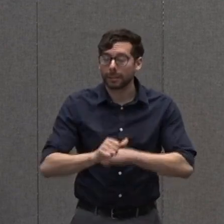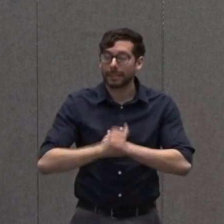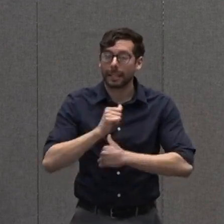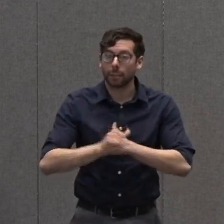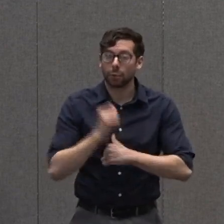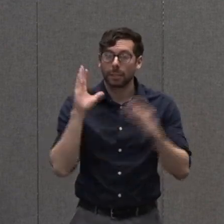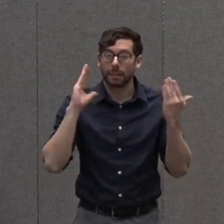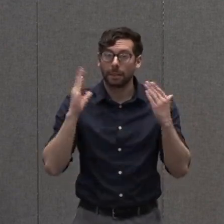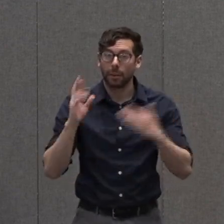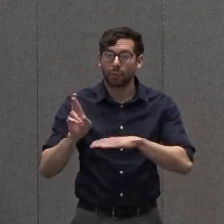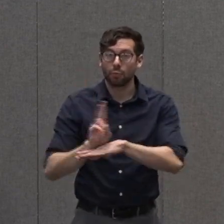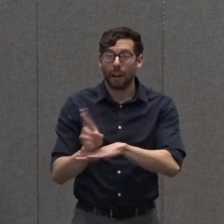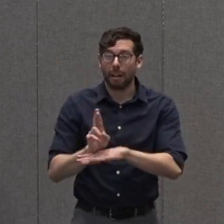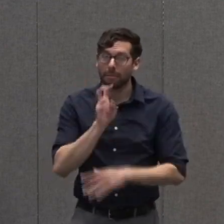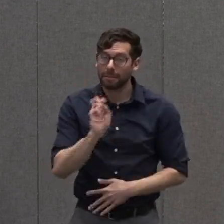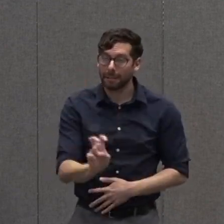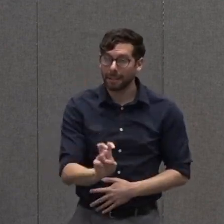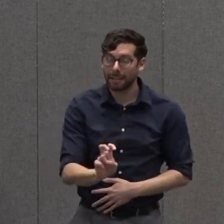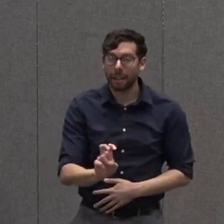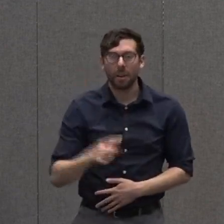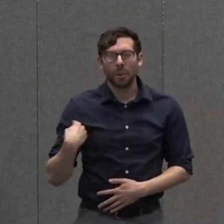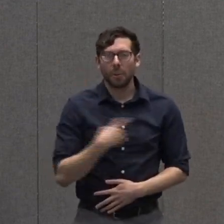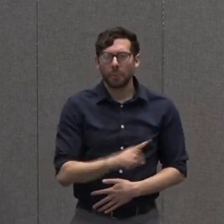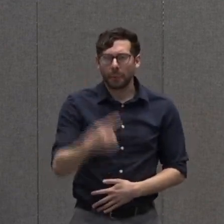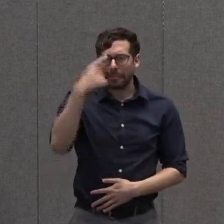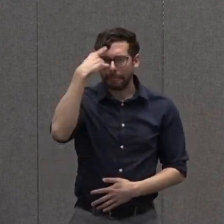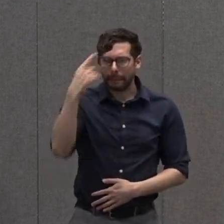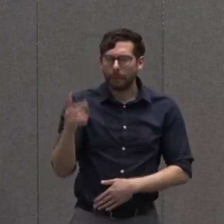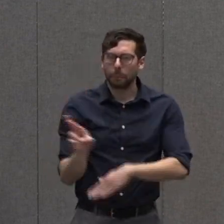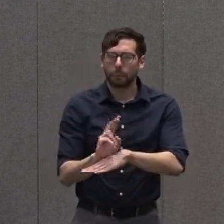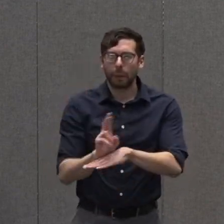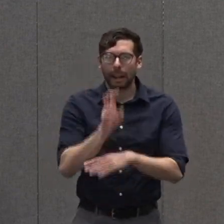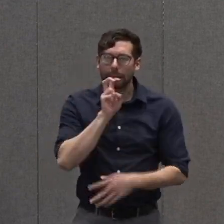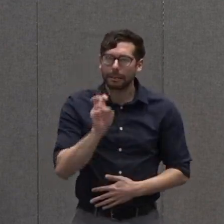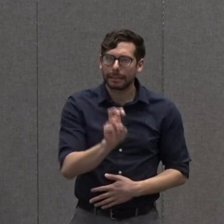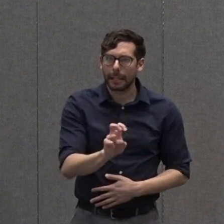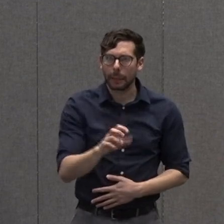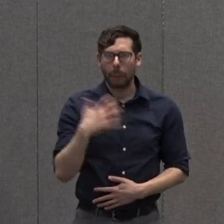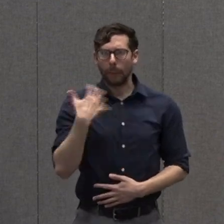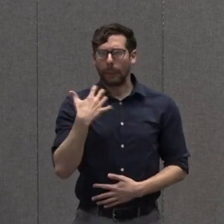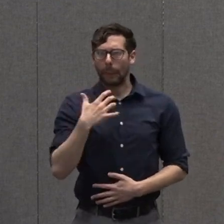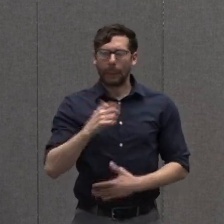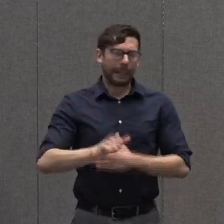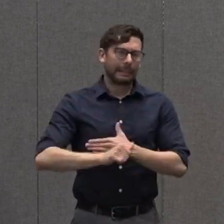as being so incredibly dangerous. Where in fact, when compared to other snakes